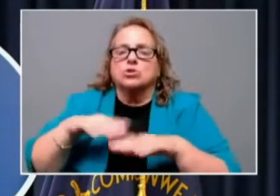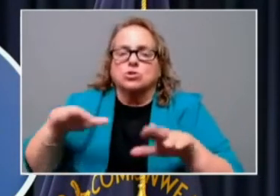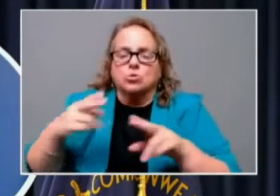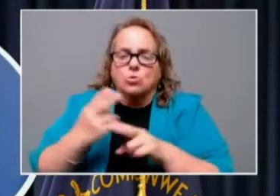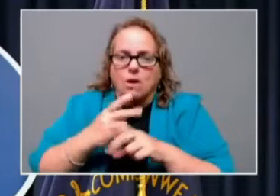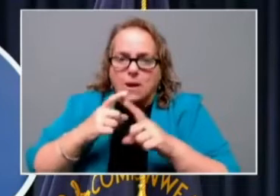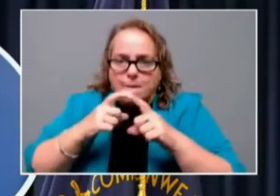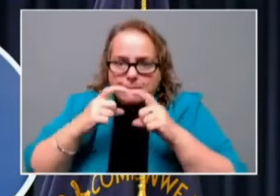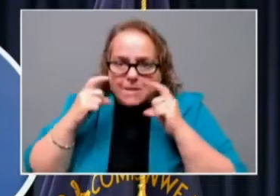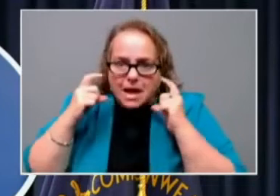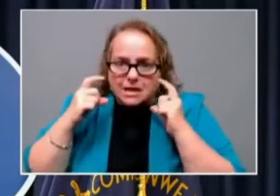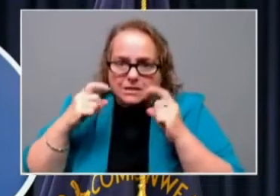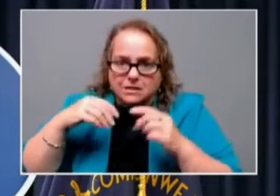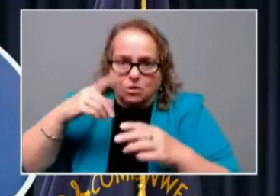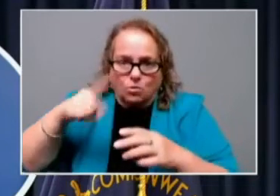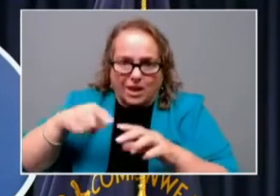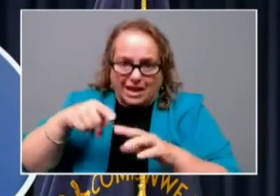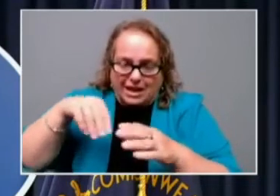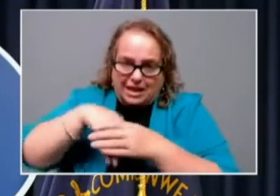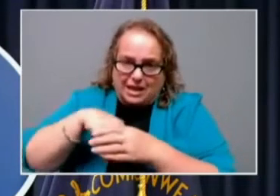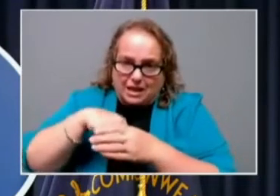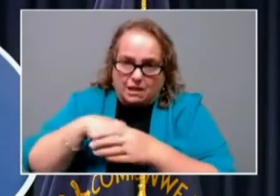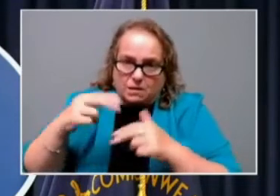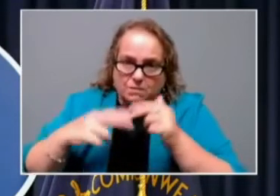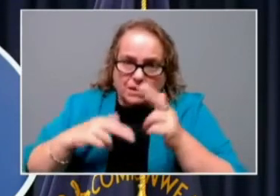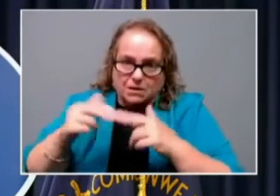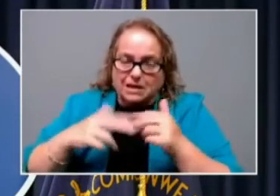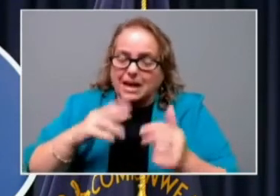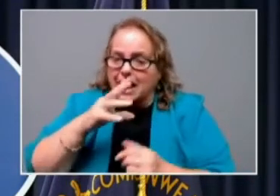as well as the adults in the building. So these are some important decisions